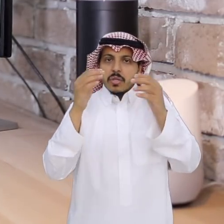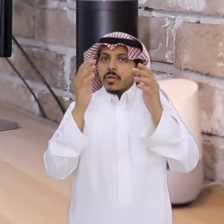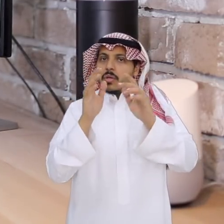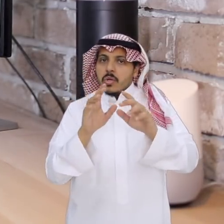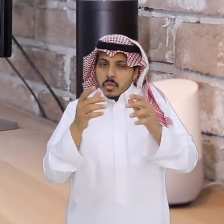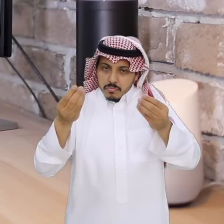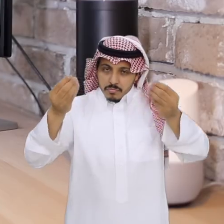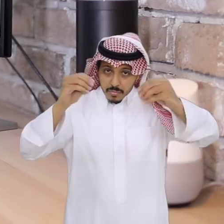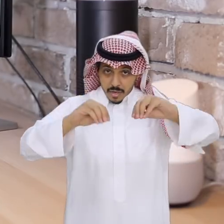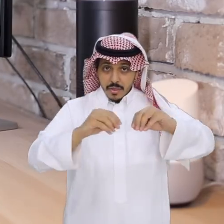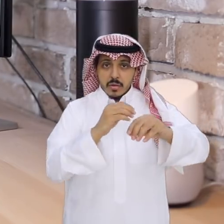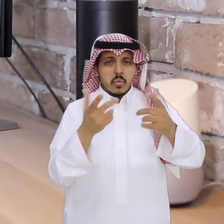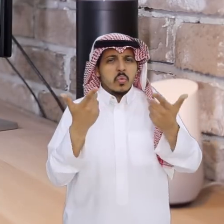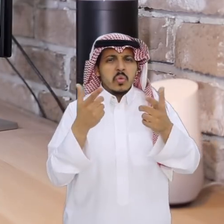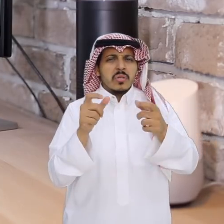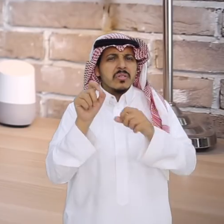Let me explain what is Net Neutrality